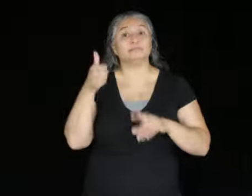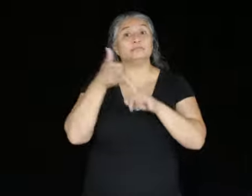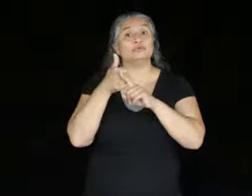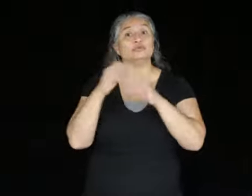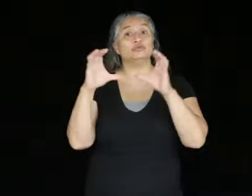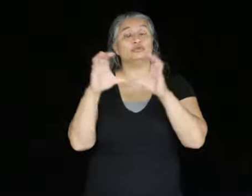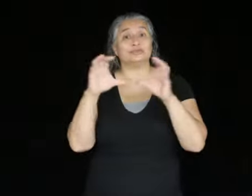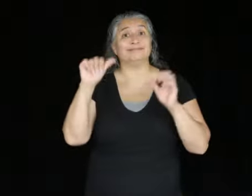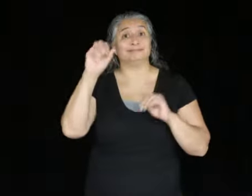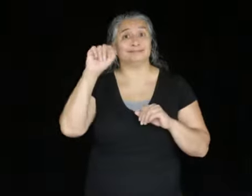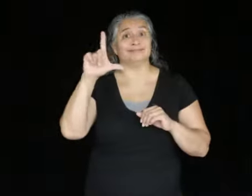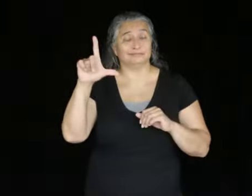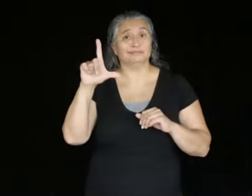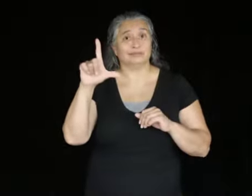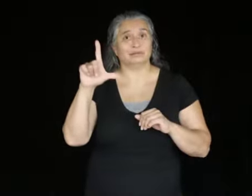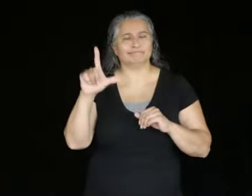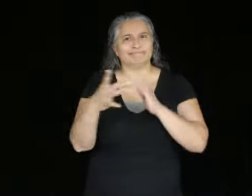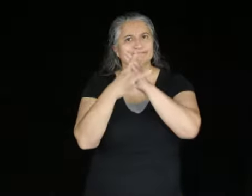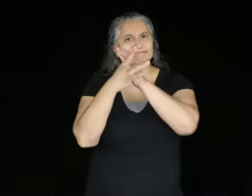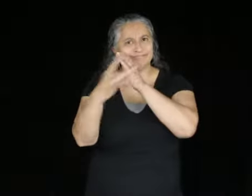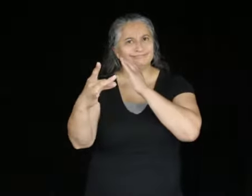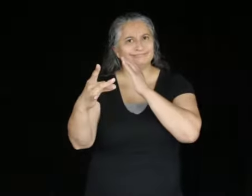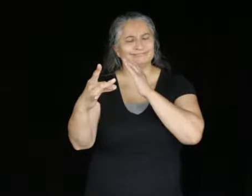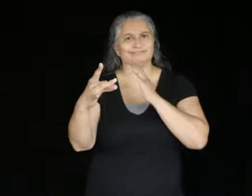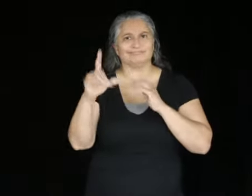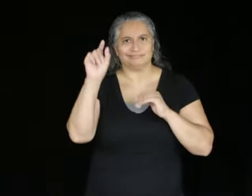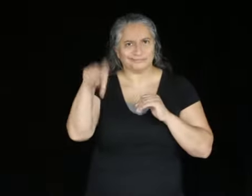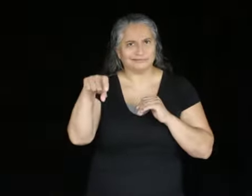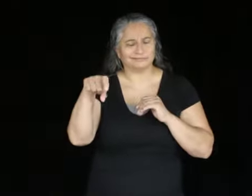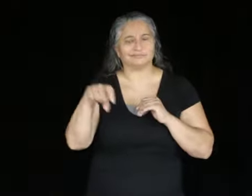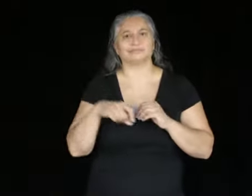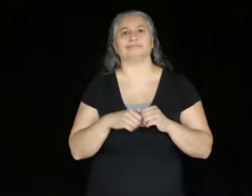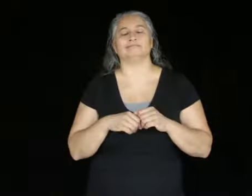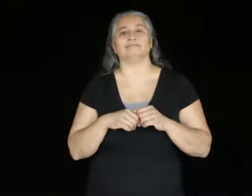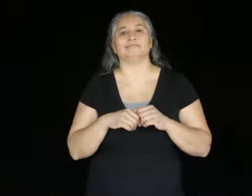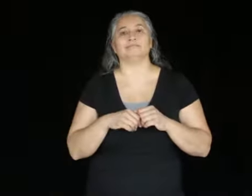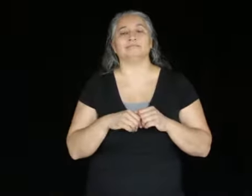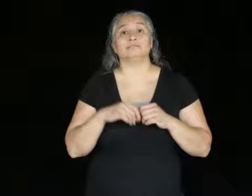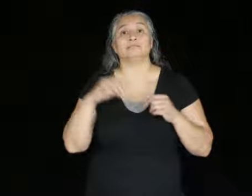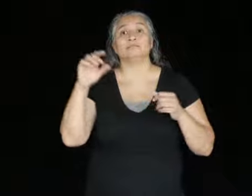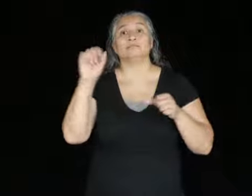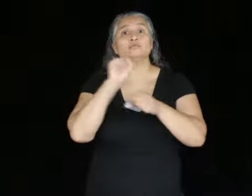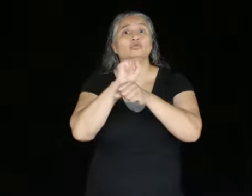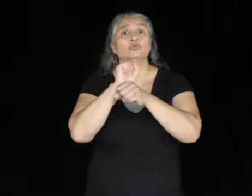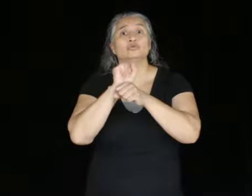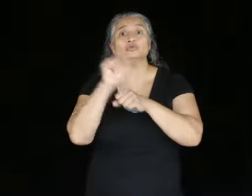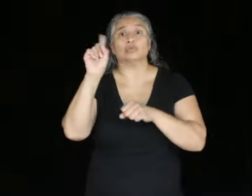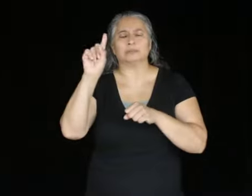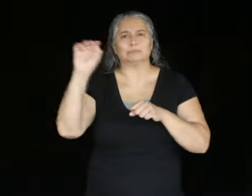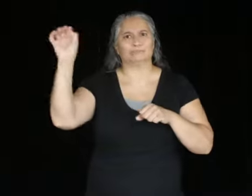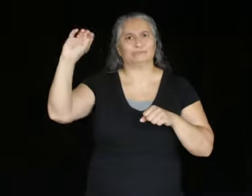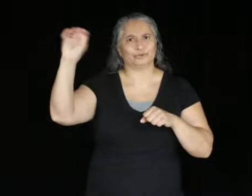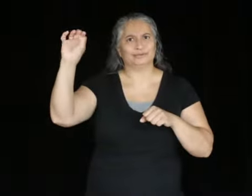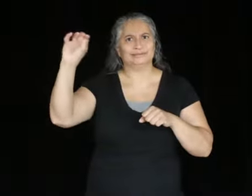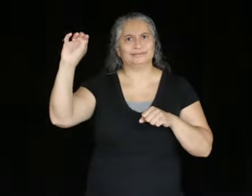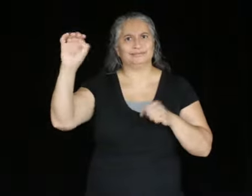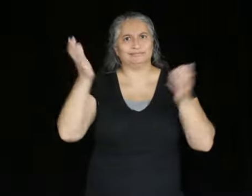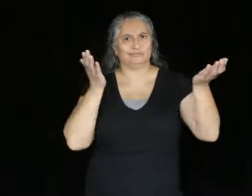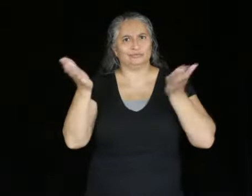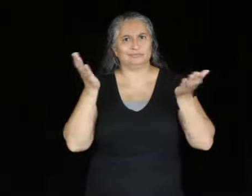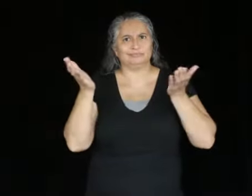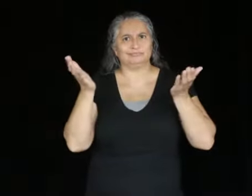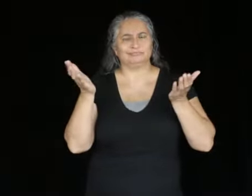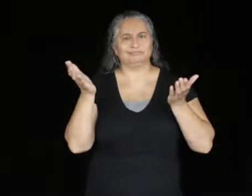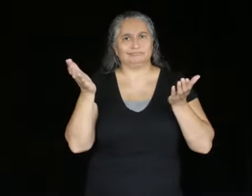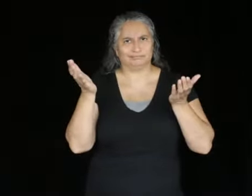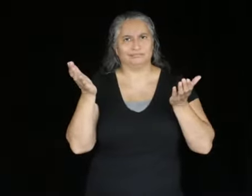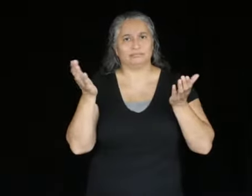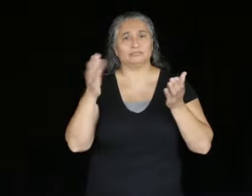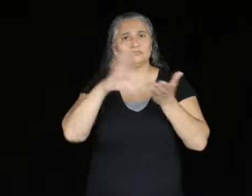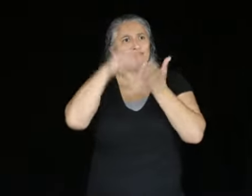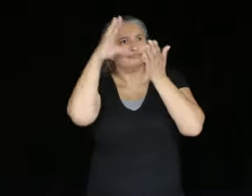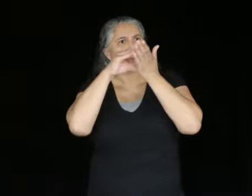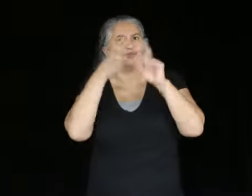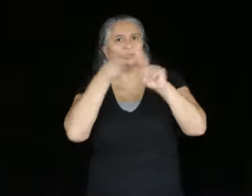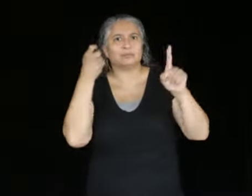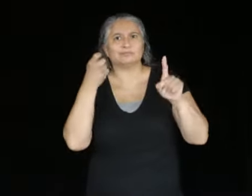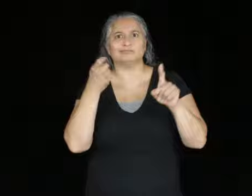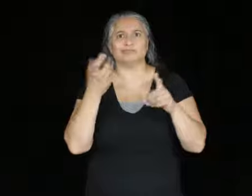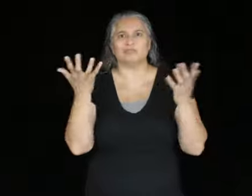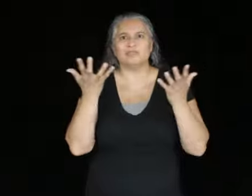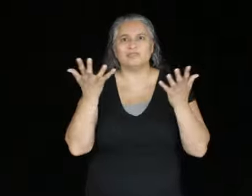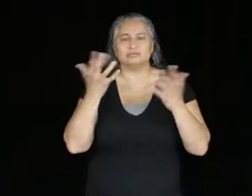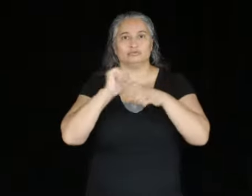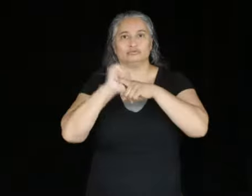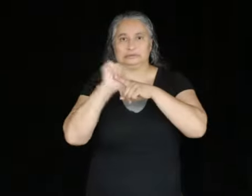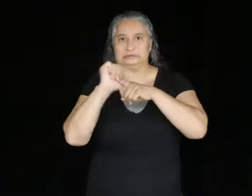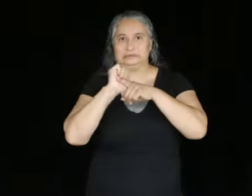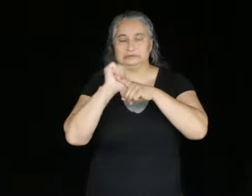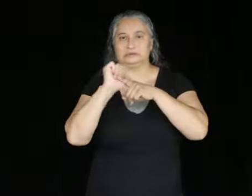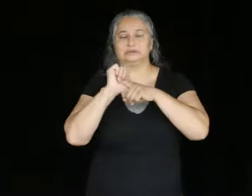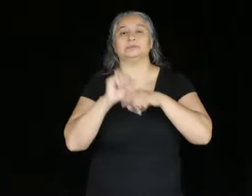A DRIis a certified ASL interpreter who is trained to work in emergency situations.